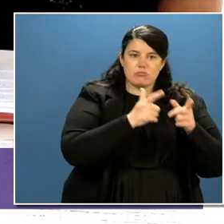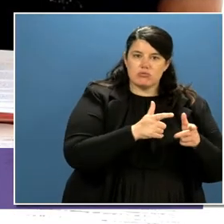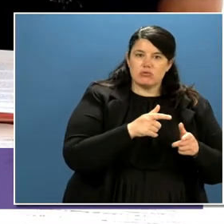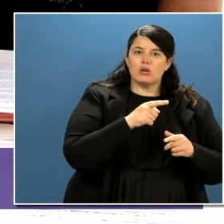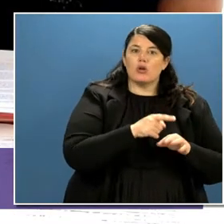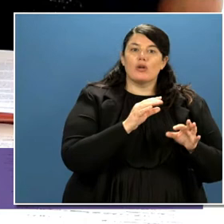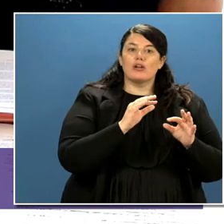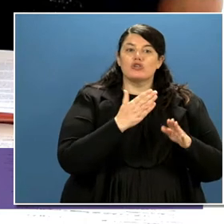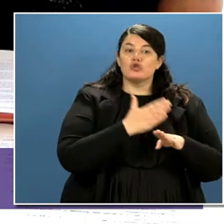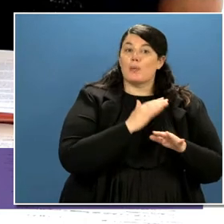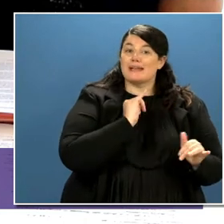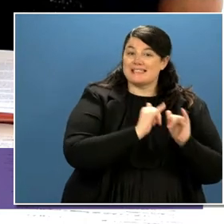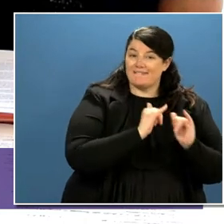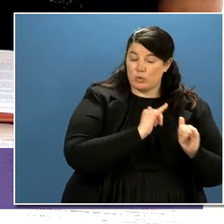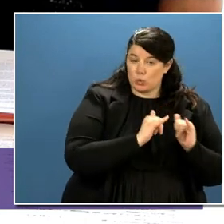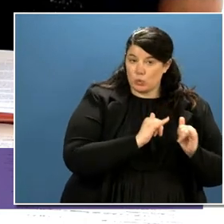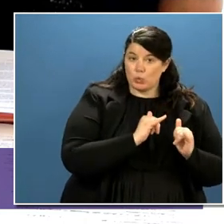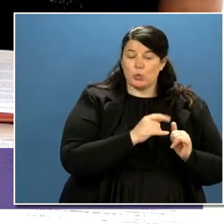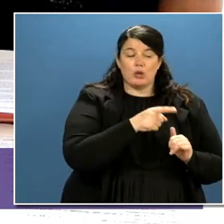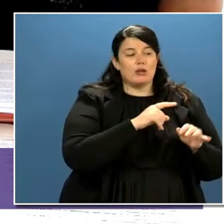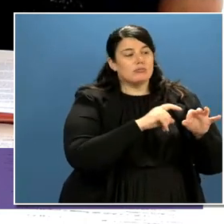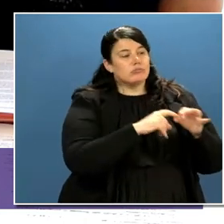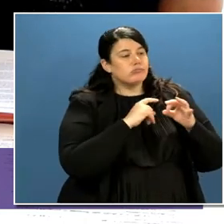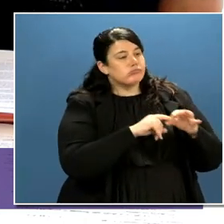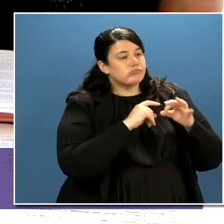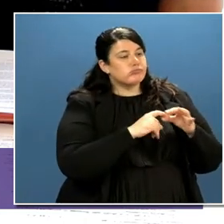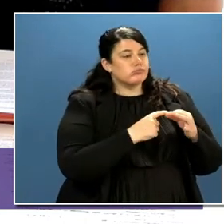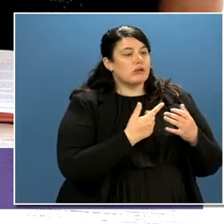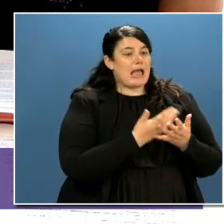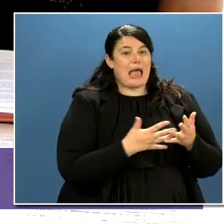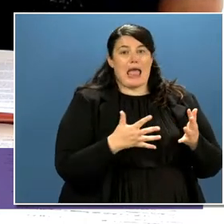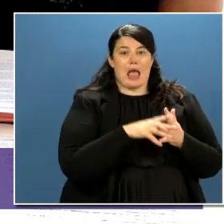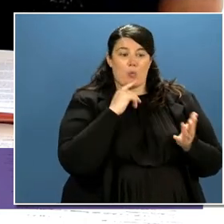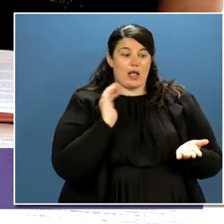interview and I was asked how am I going to get to work.